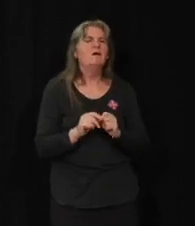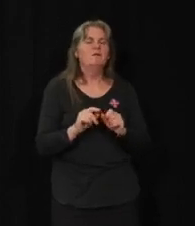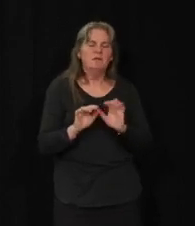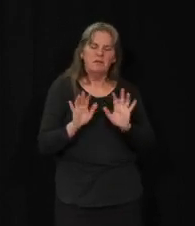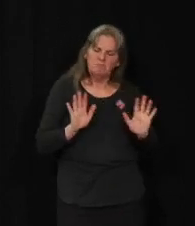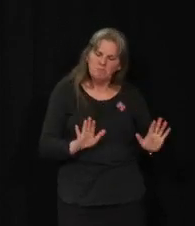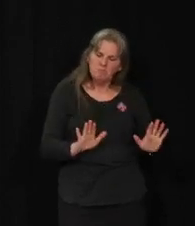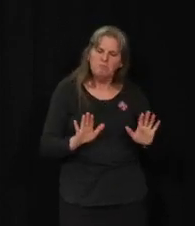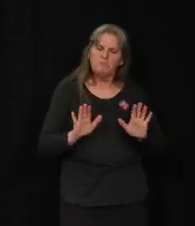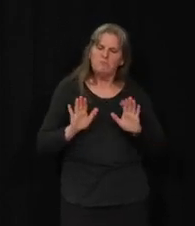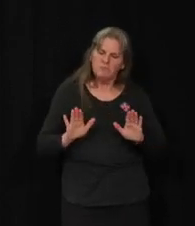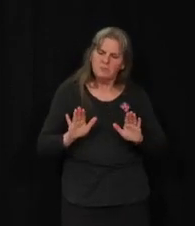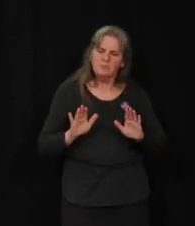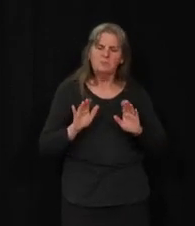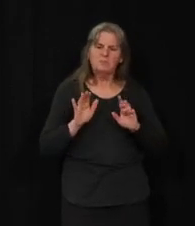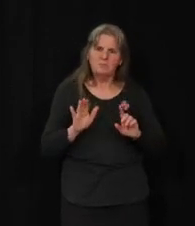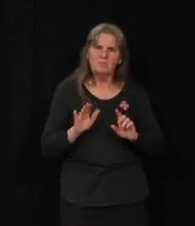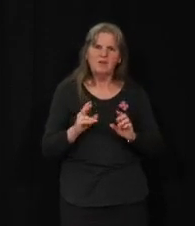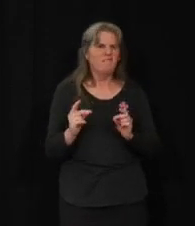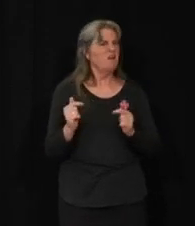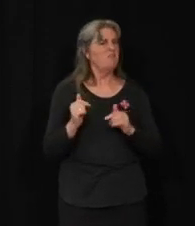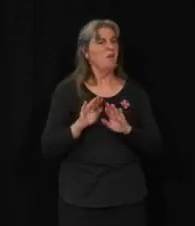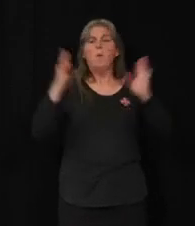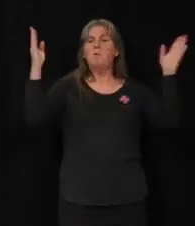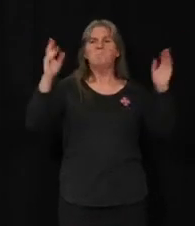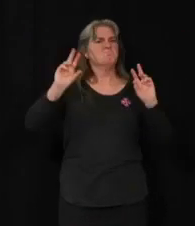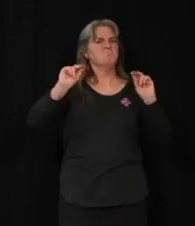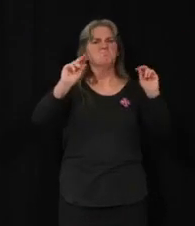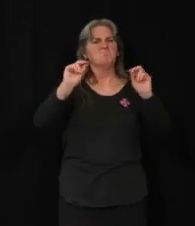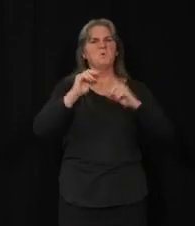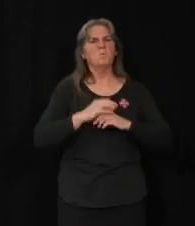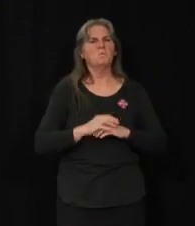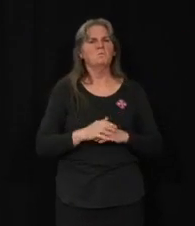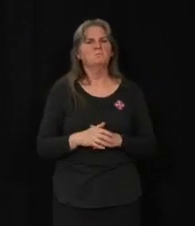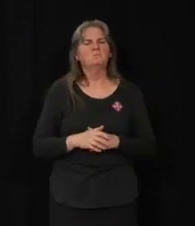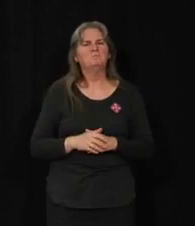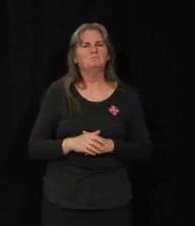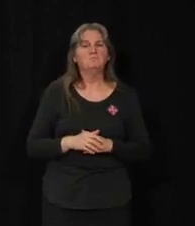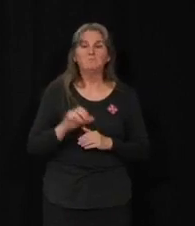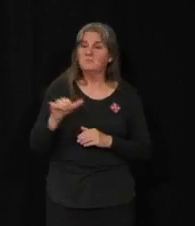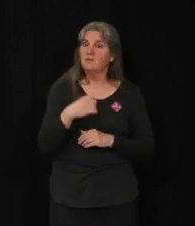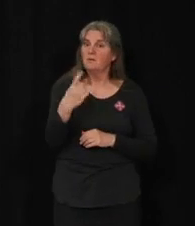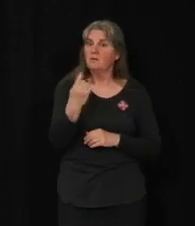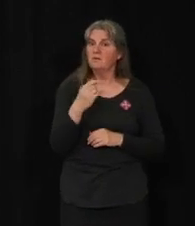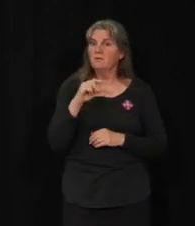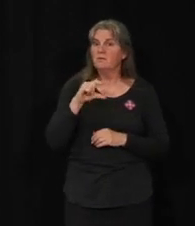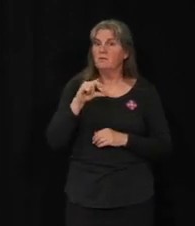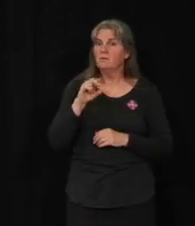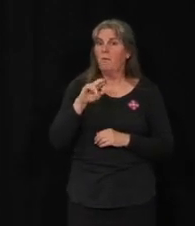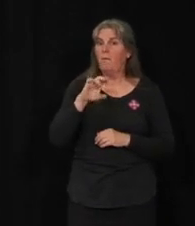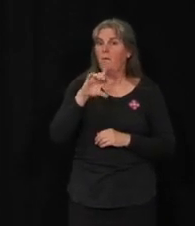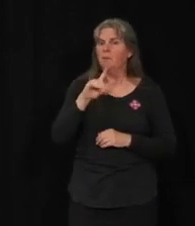sprint of reopening. Follow-up? Reporter: No further